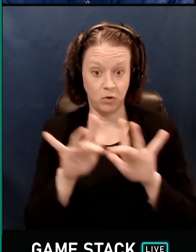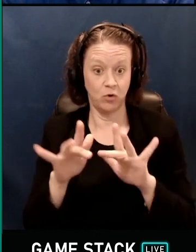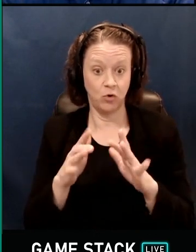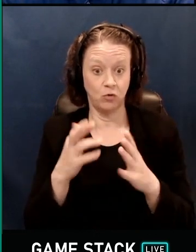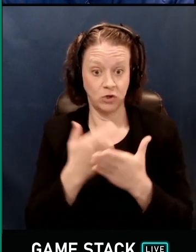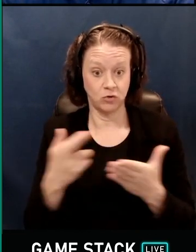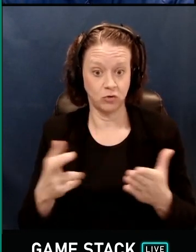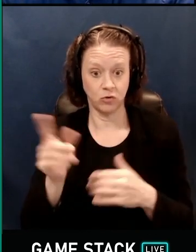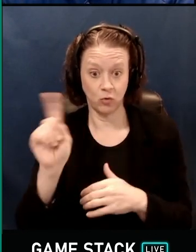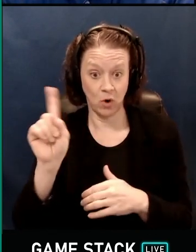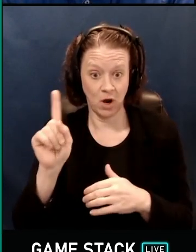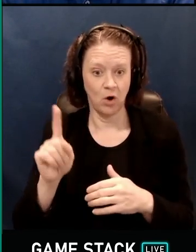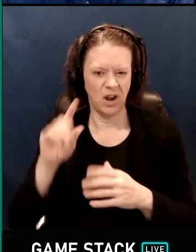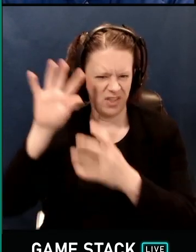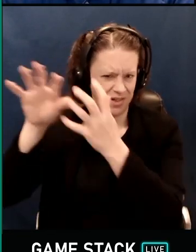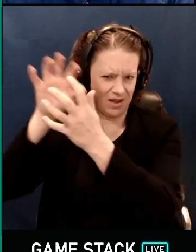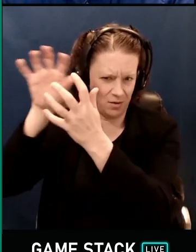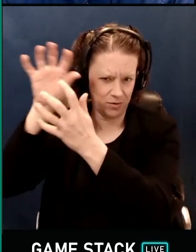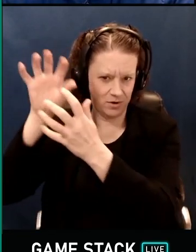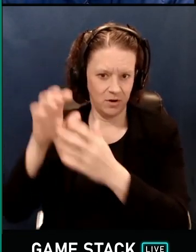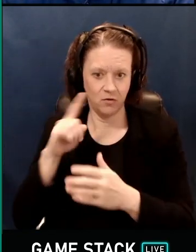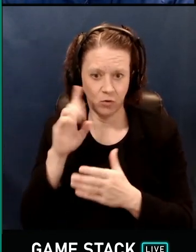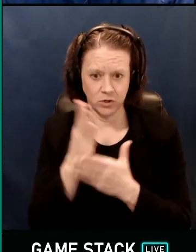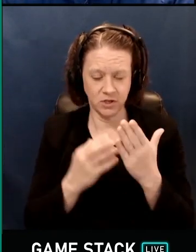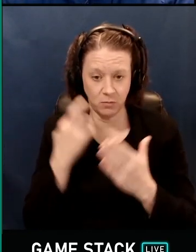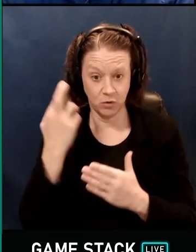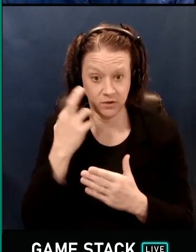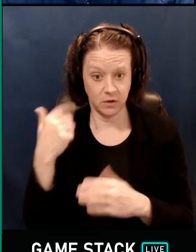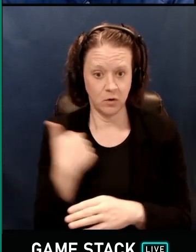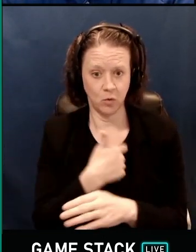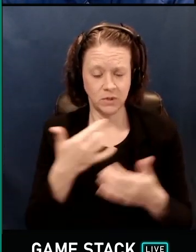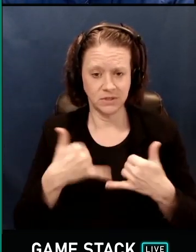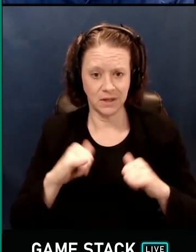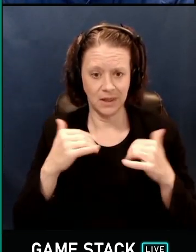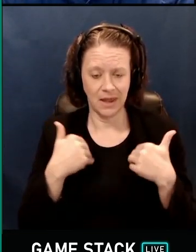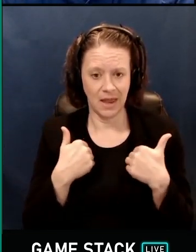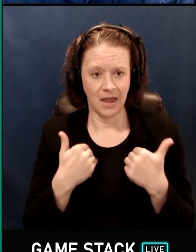For some reason we still have the Perforce repository on premises,